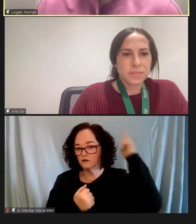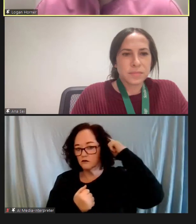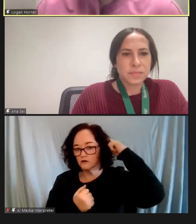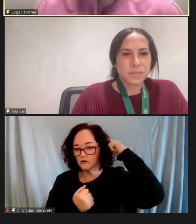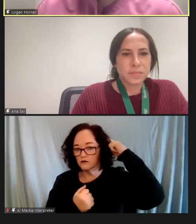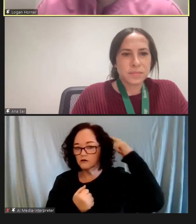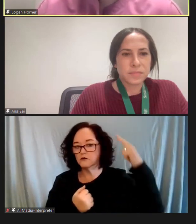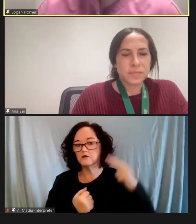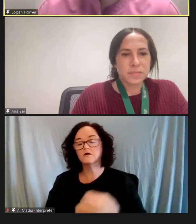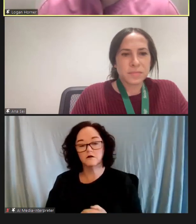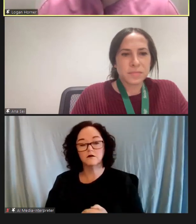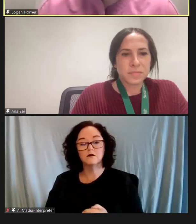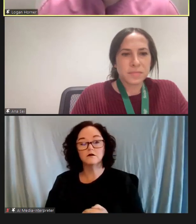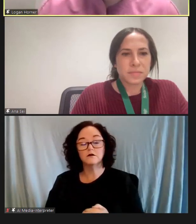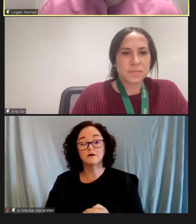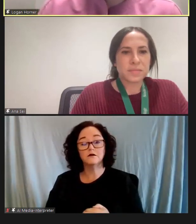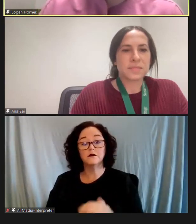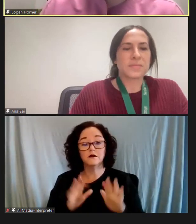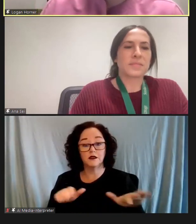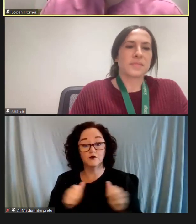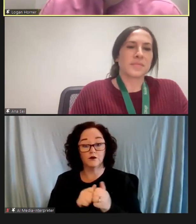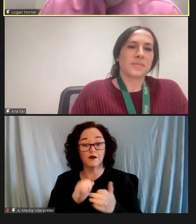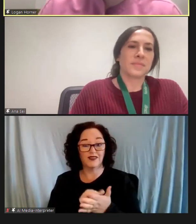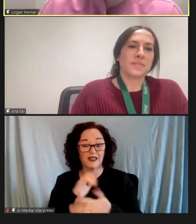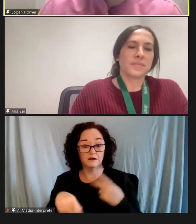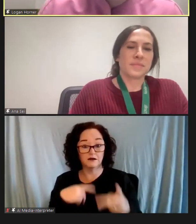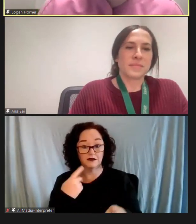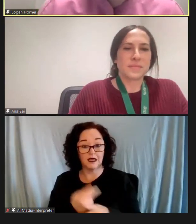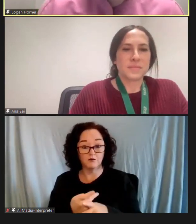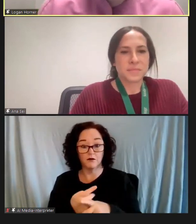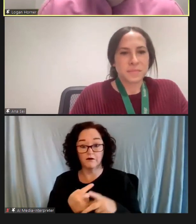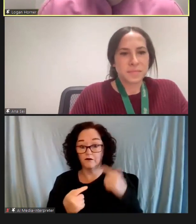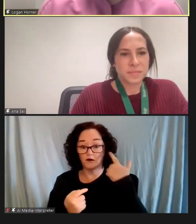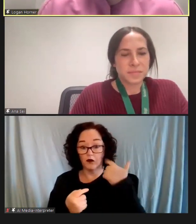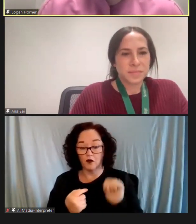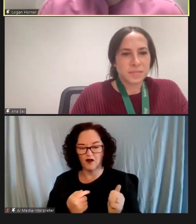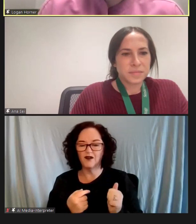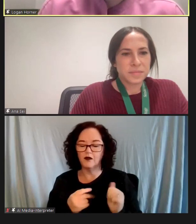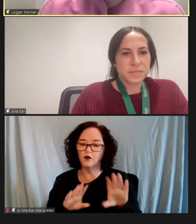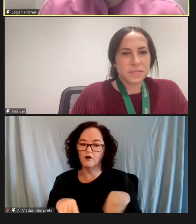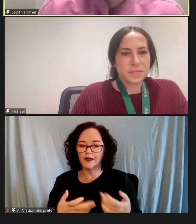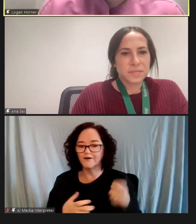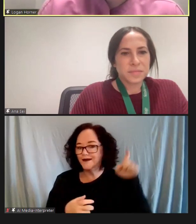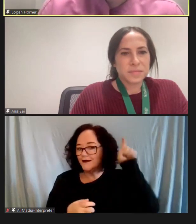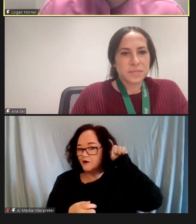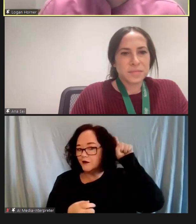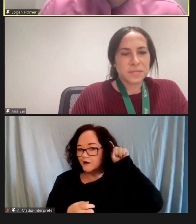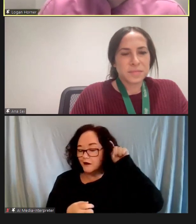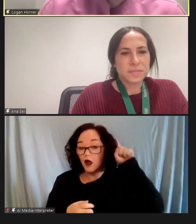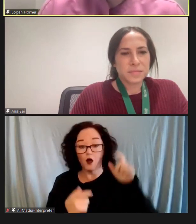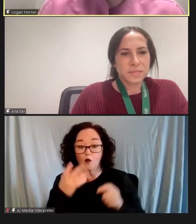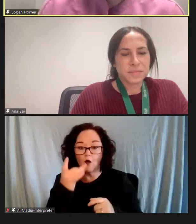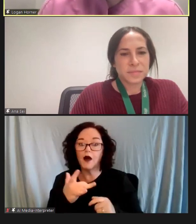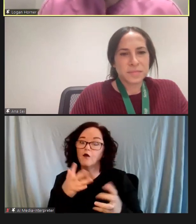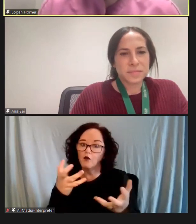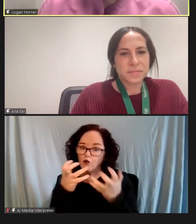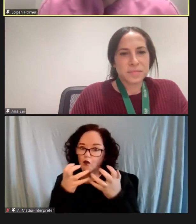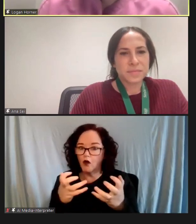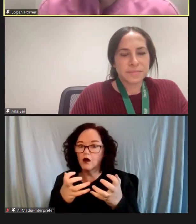kids with this type of hearing loss is a hearing aid because we want that